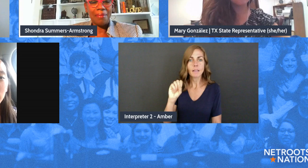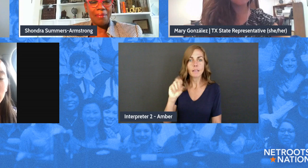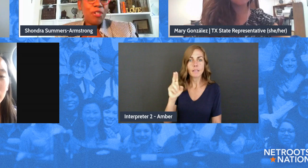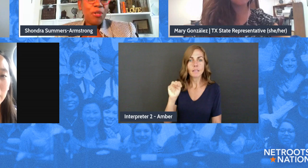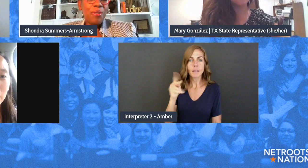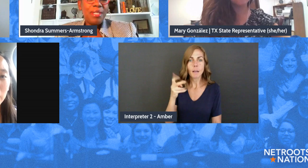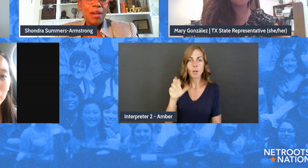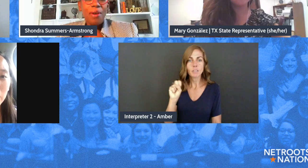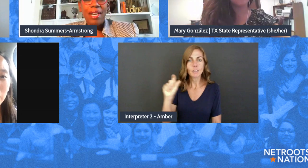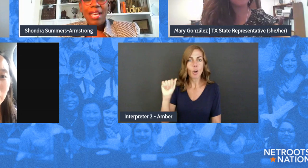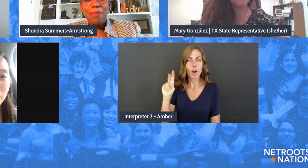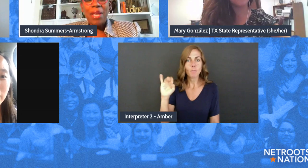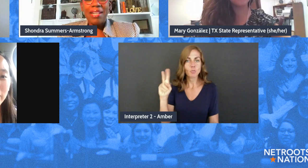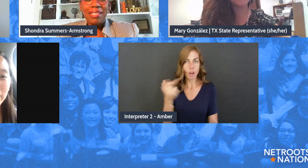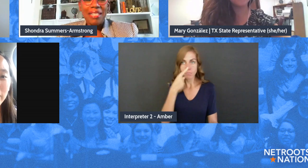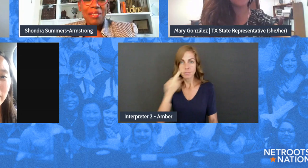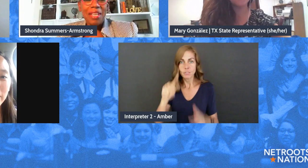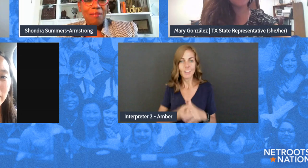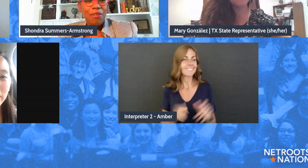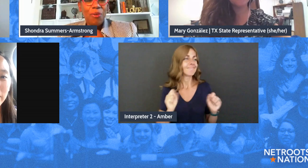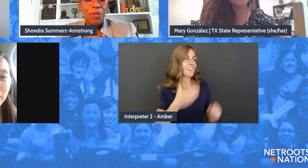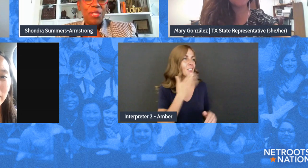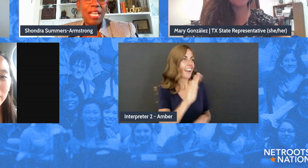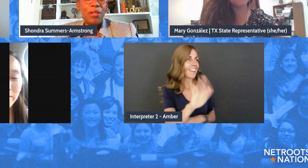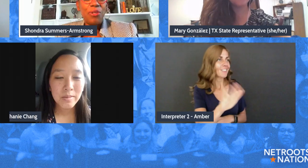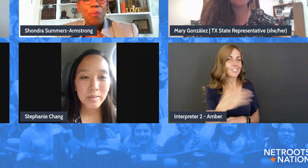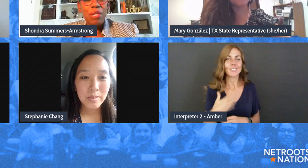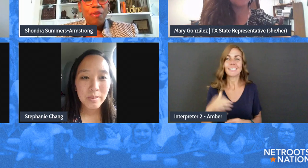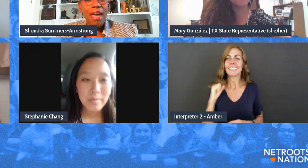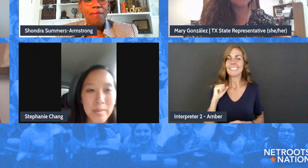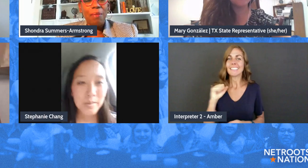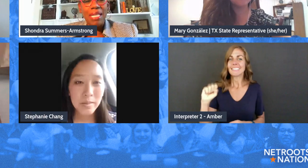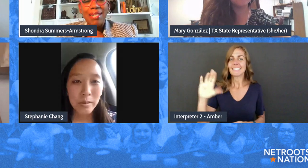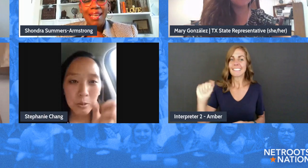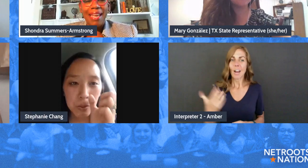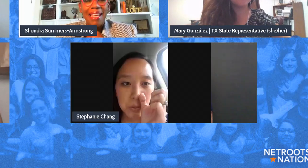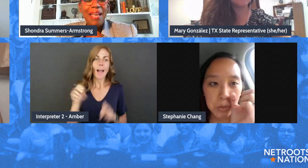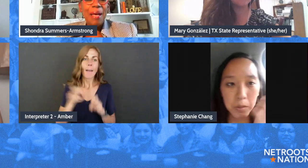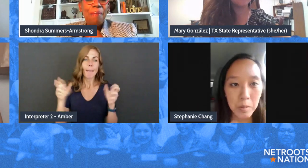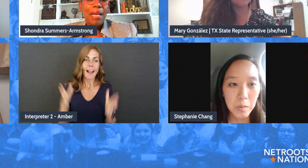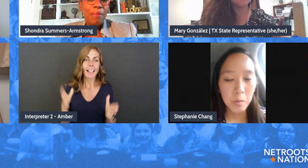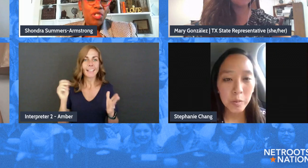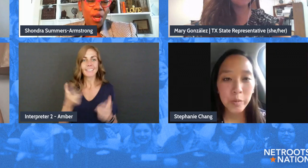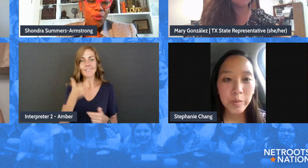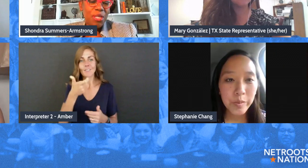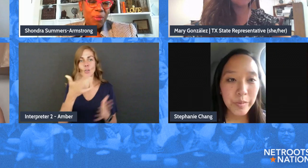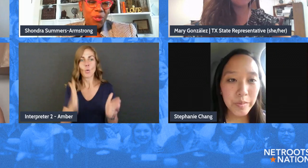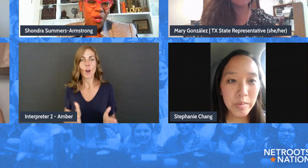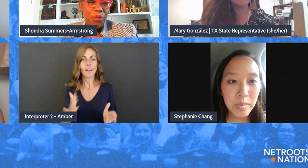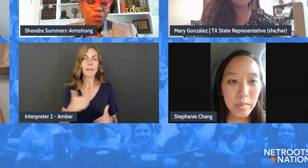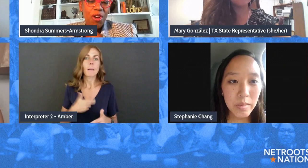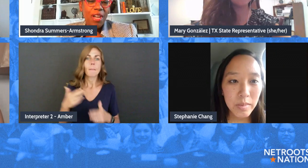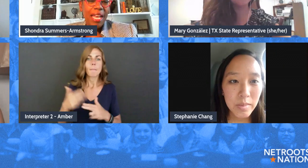Good afternoon, Sarah and panelists and viewers. Thank you so much for having me today. My name is Shondra Summers-Armstrong,